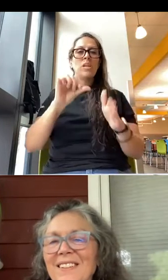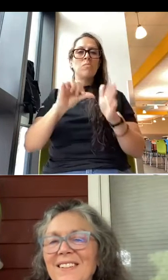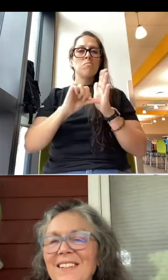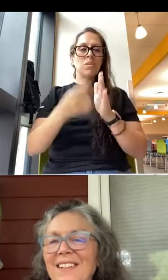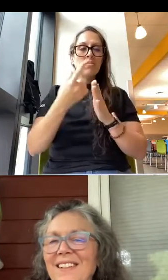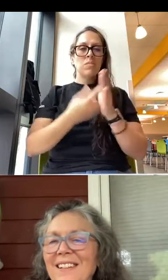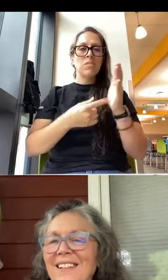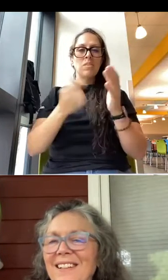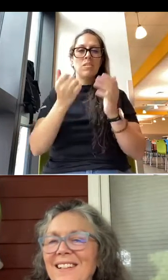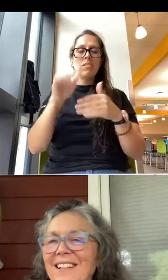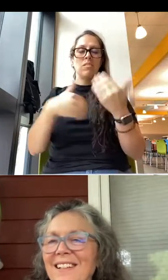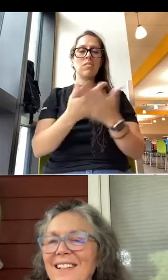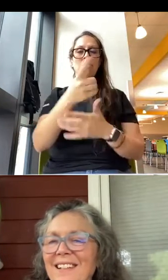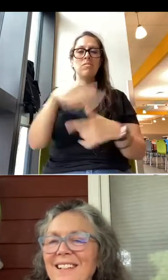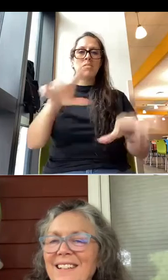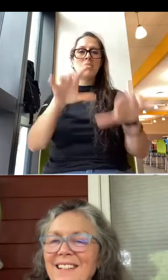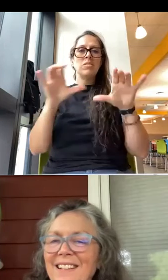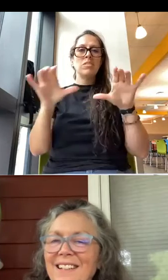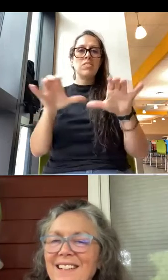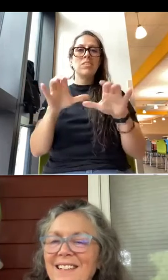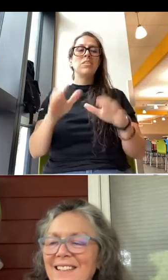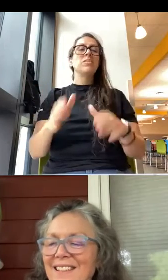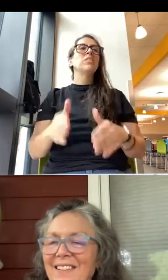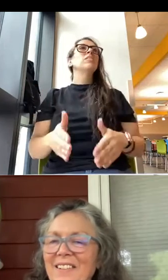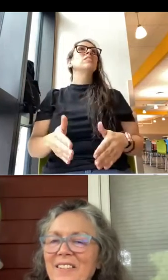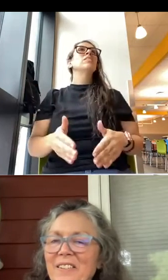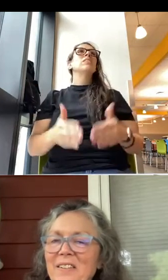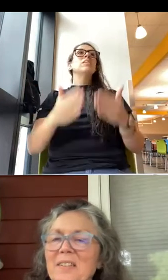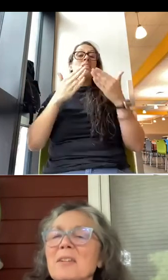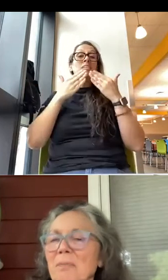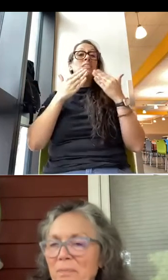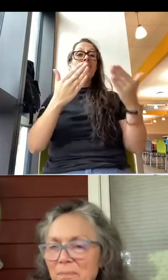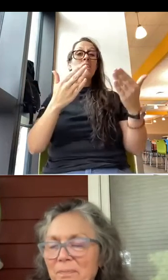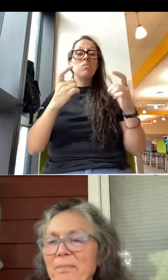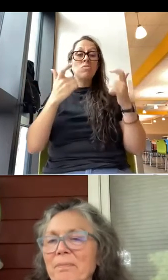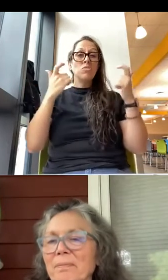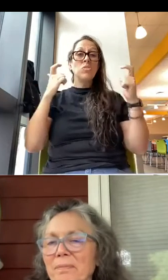Well. Thank you! Yeah, it was a huge huge project, and we spent many months.